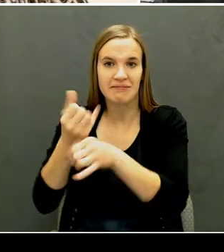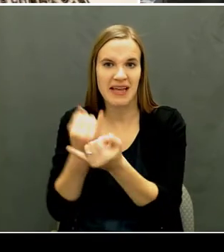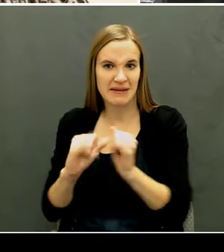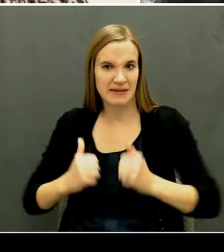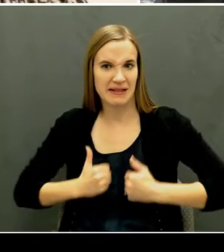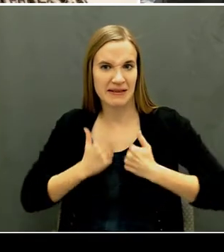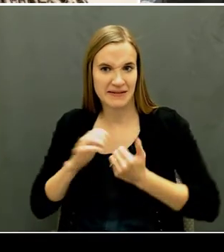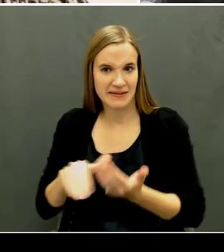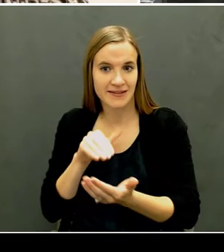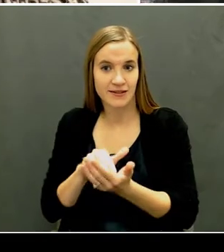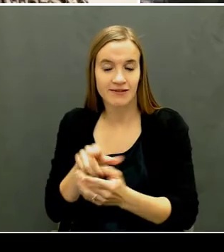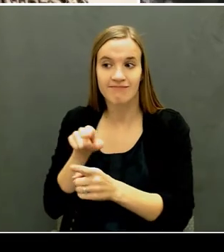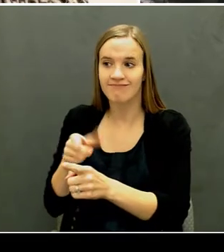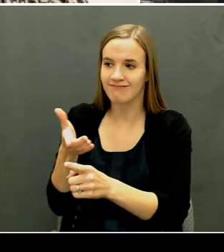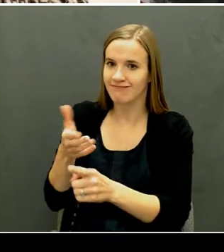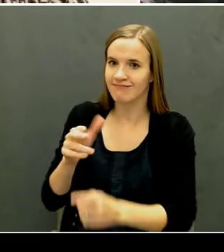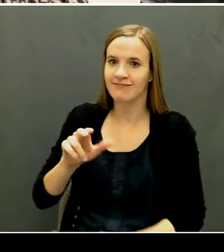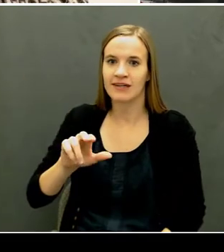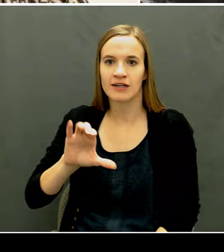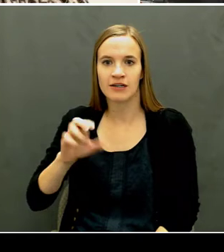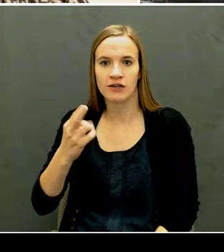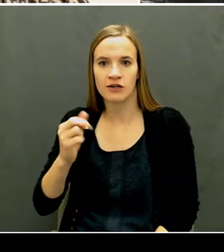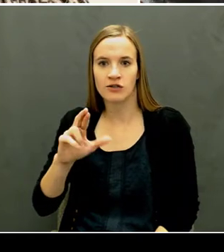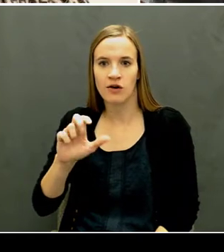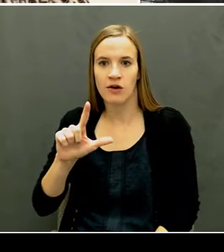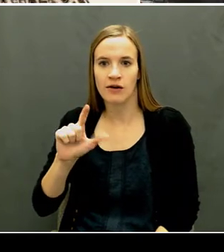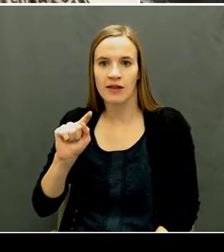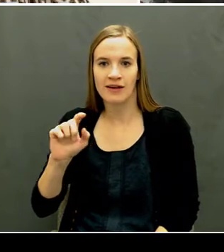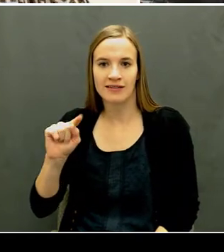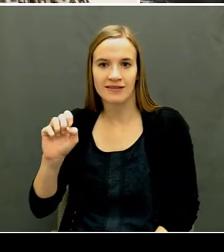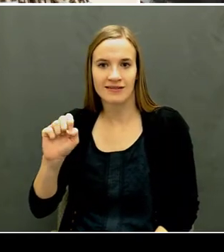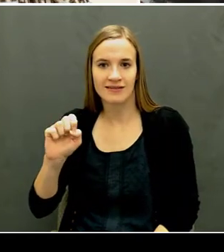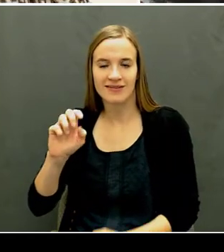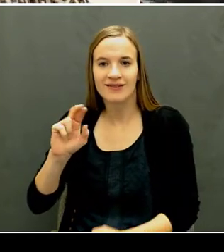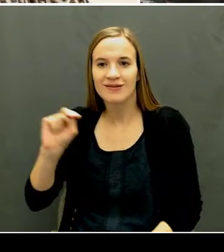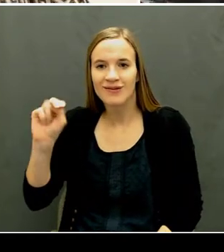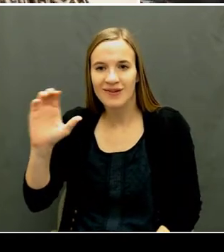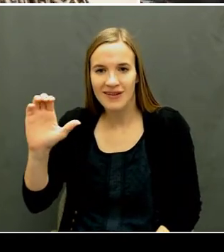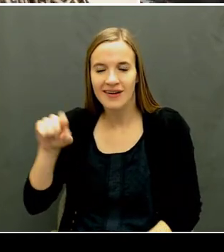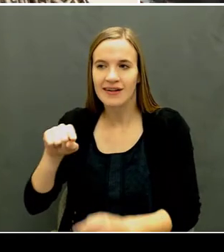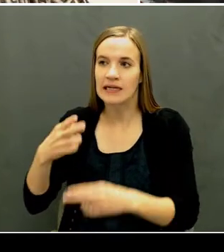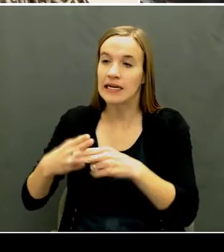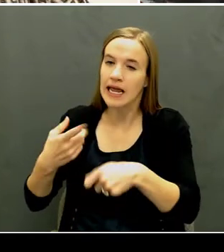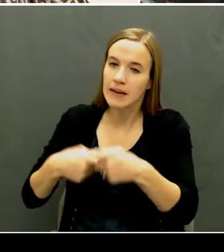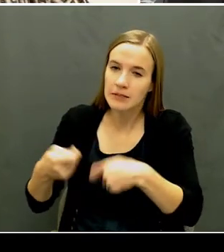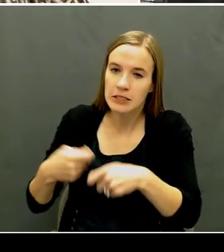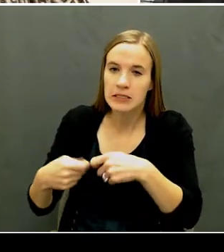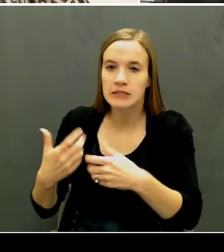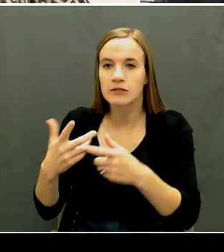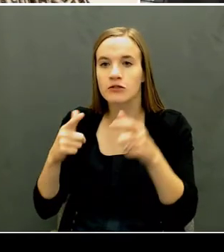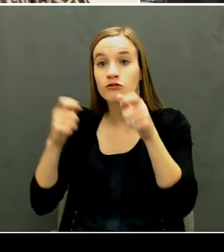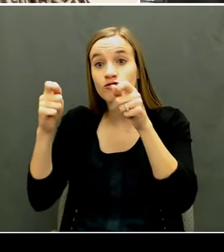leadership changes, like most centers, but that's when I got myself start, and actually my, actually